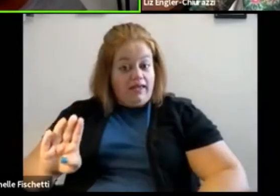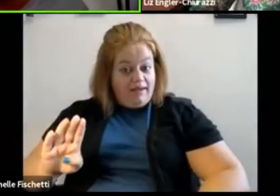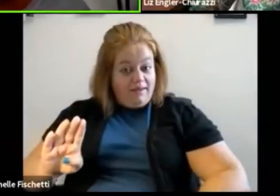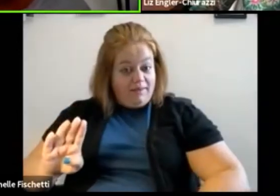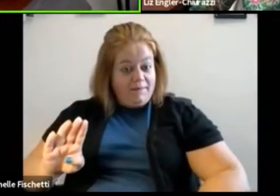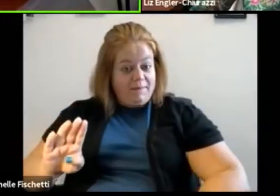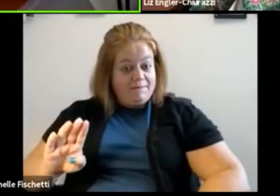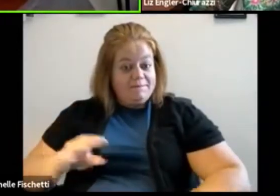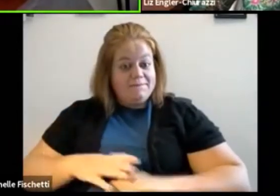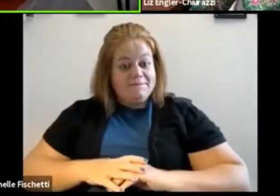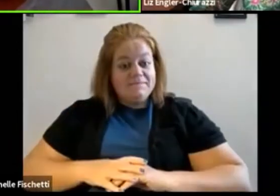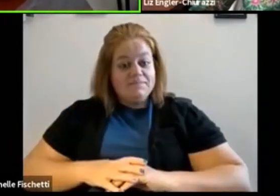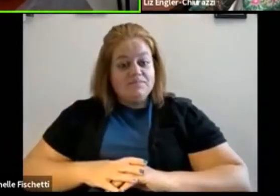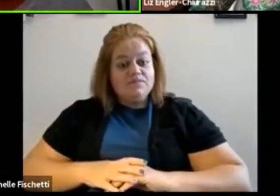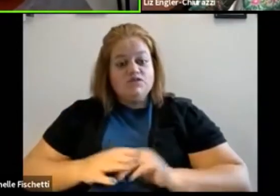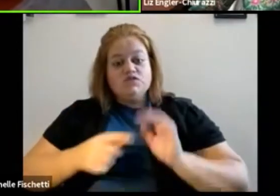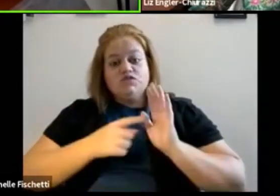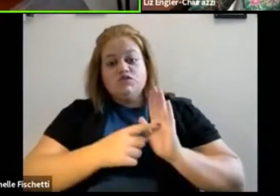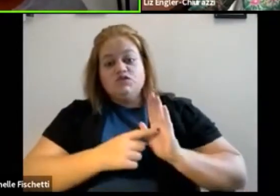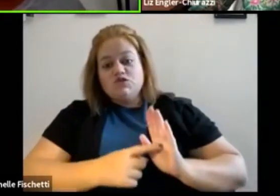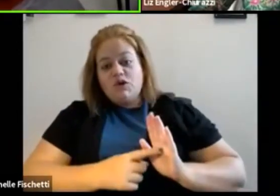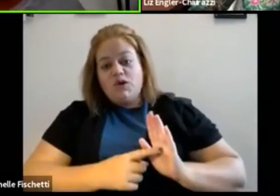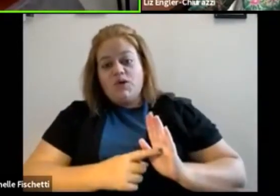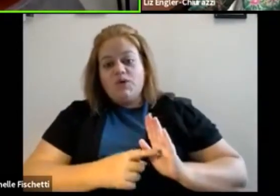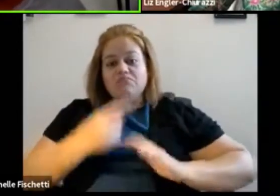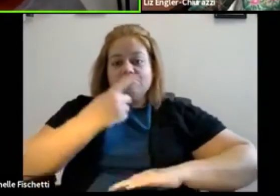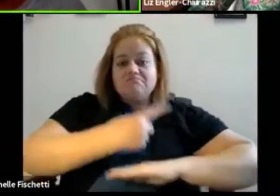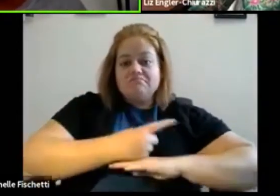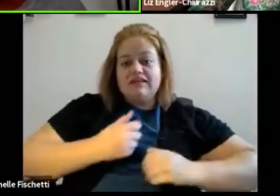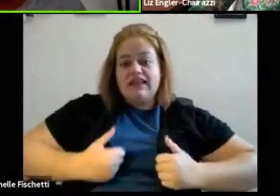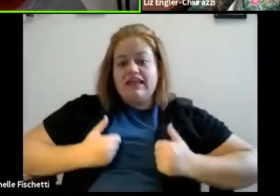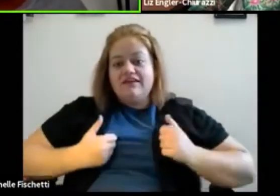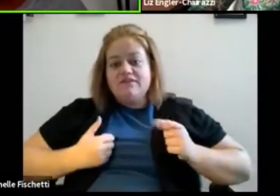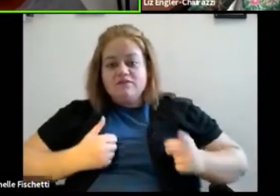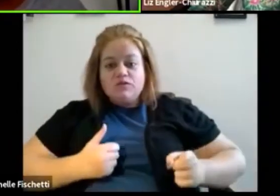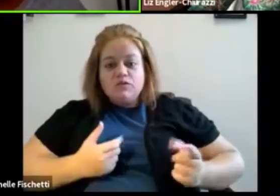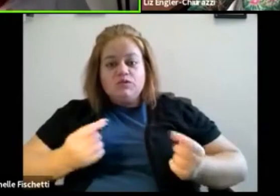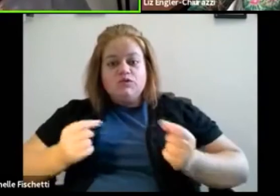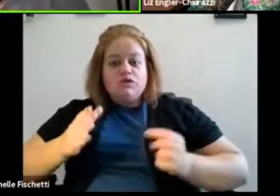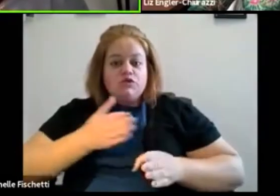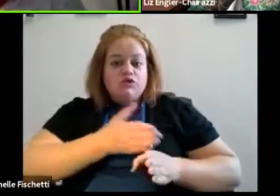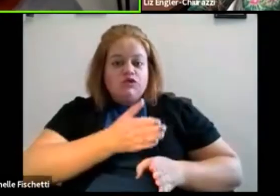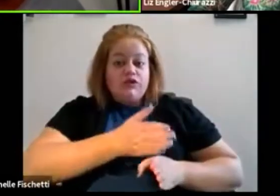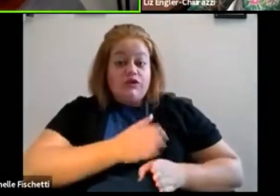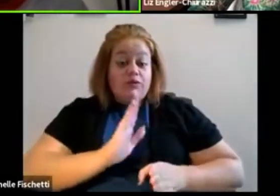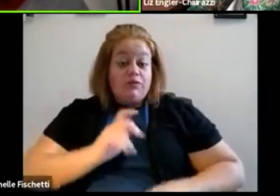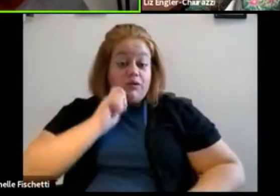of a little glimpse in the day in a life of you and what you do in your career would be fantastic if you like to share with us